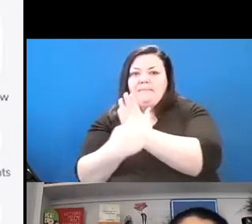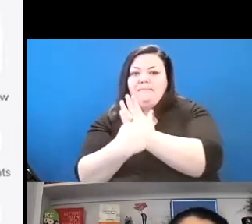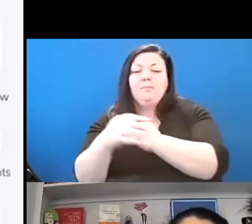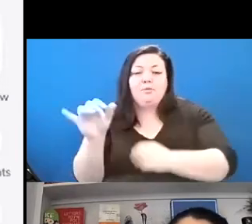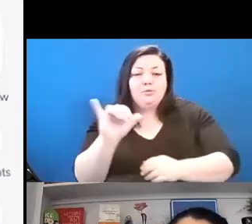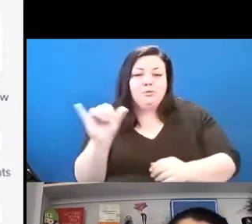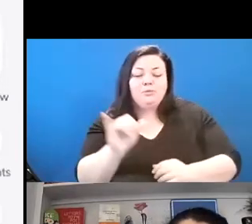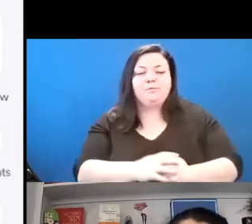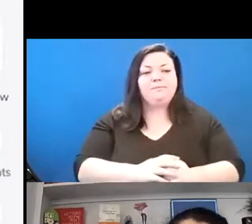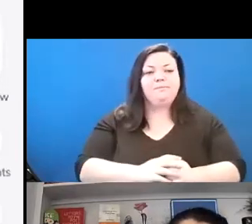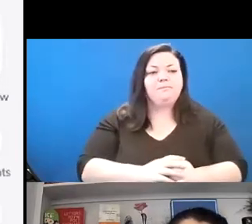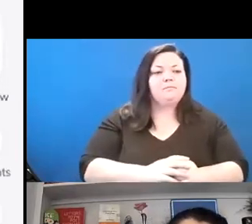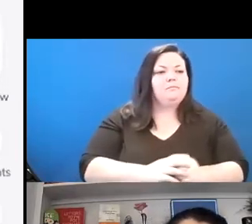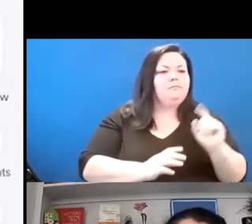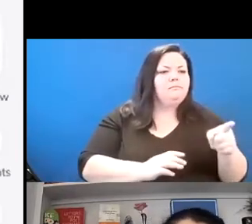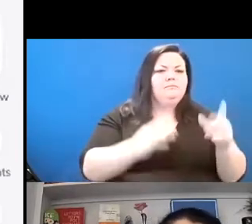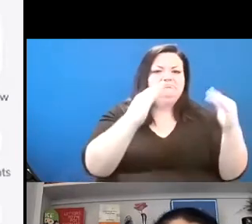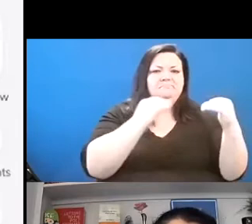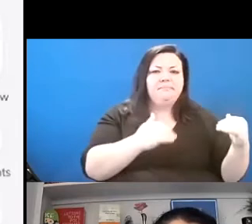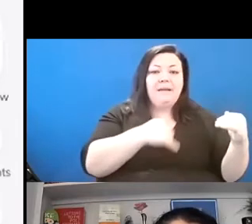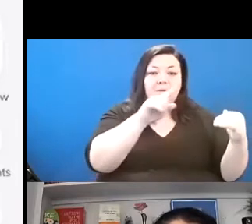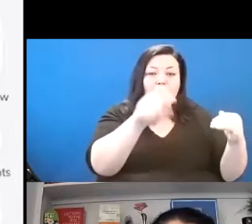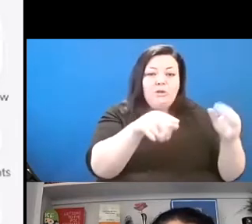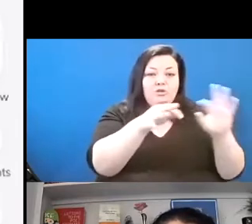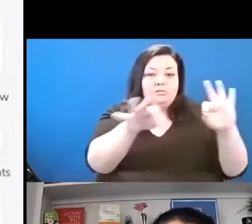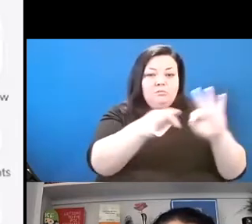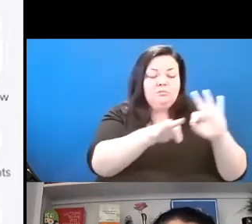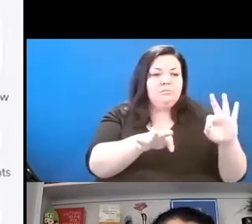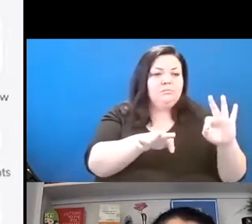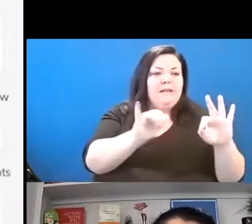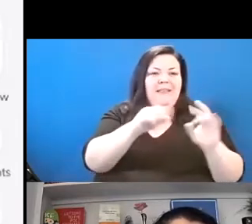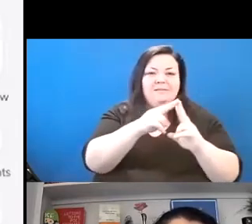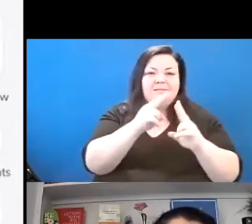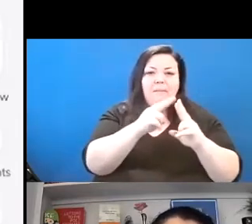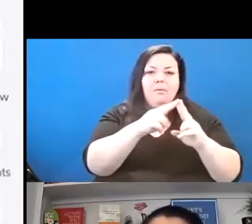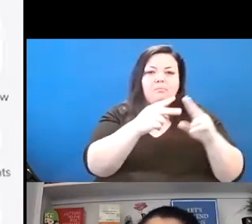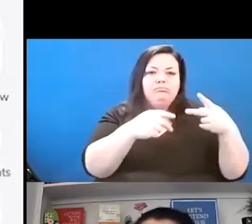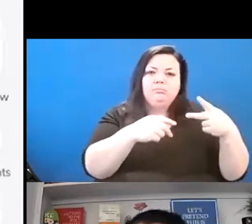a question here all on its own in this couplet which a couplet itself we could talk a lot about